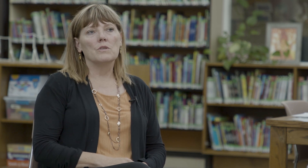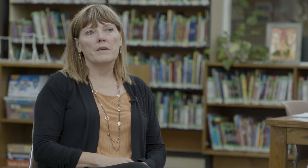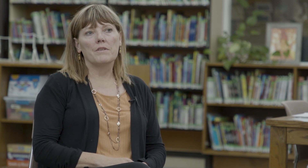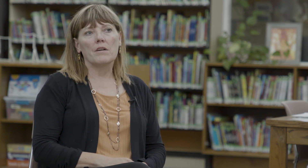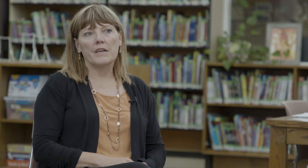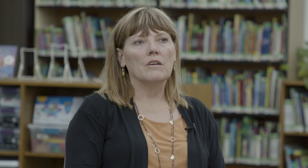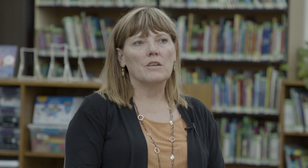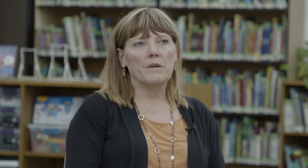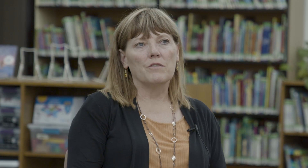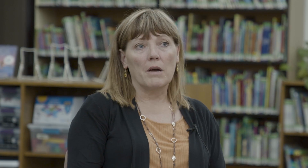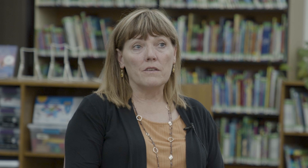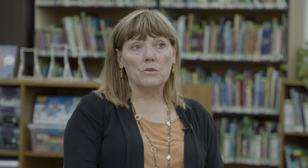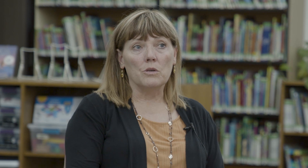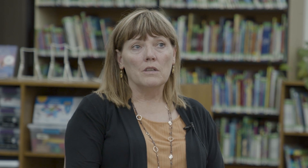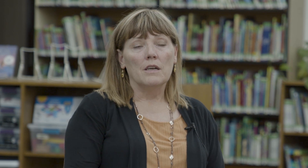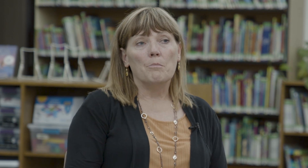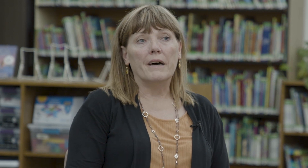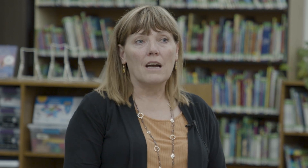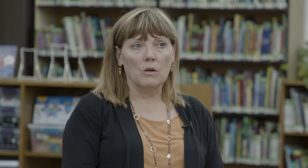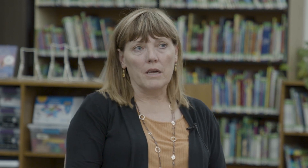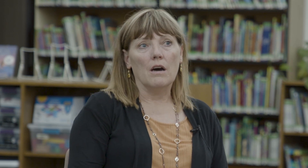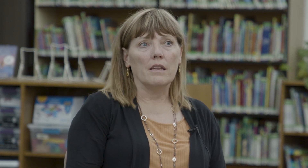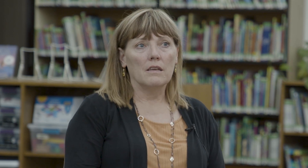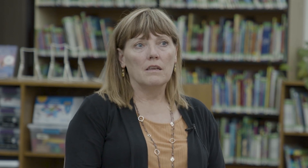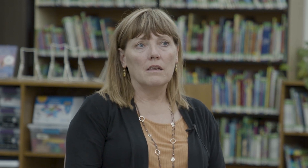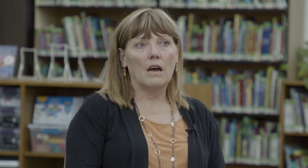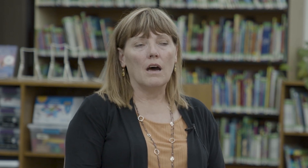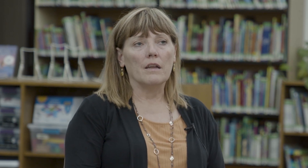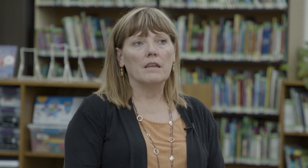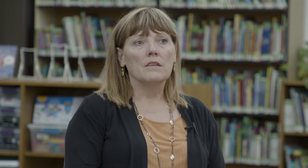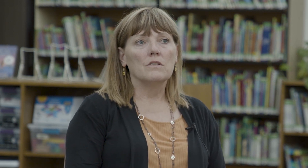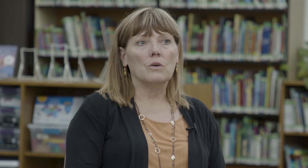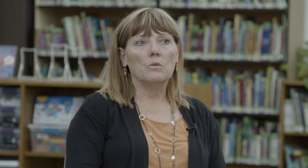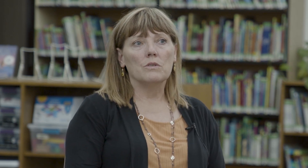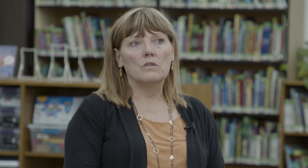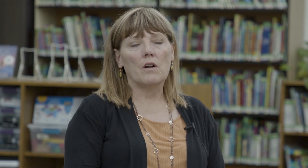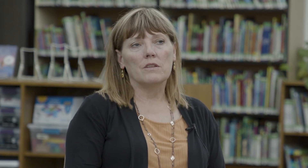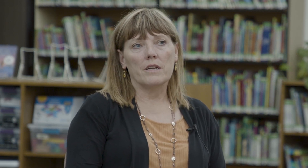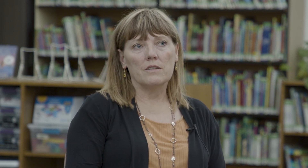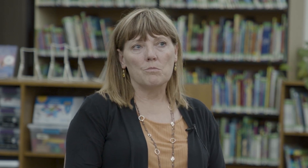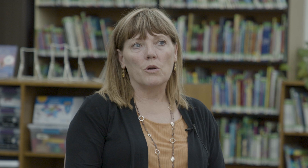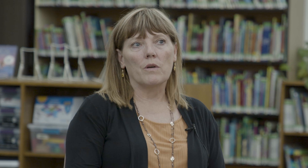were deaf and hard of hearing graduating from high school but not going on. And so starting the transition program